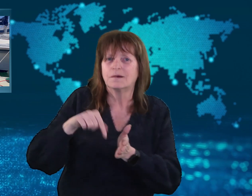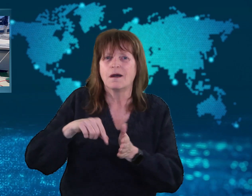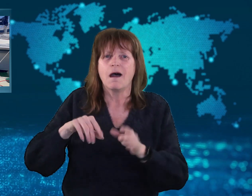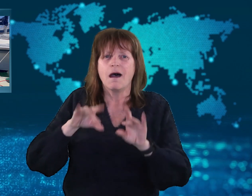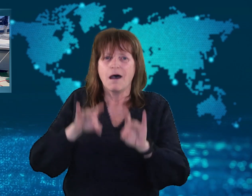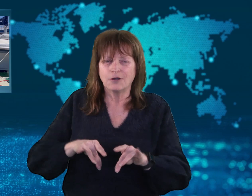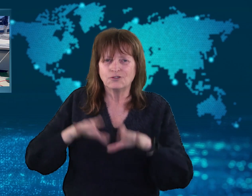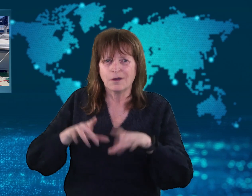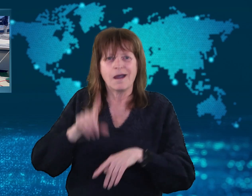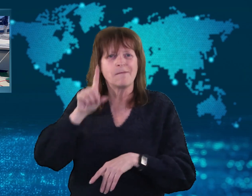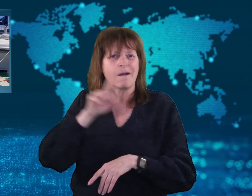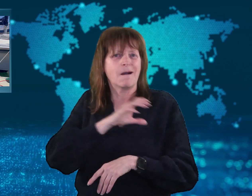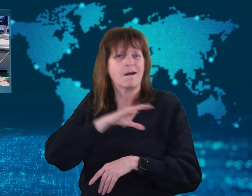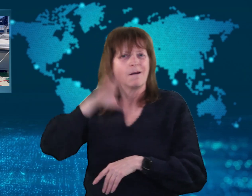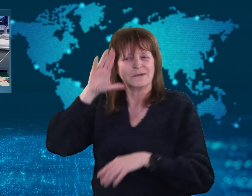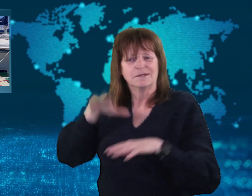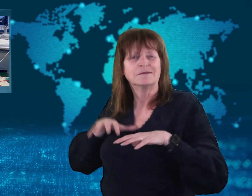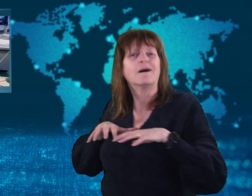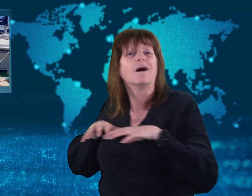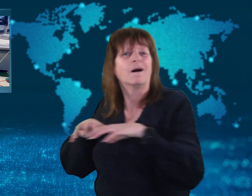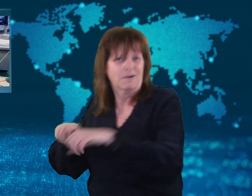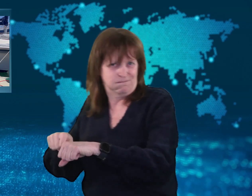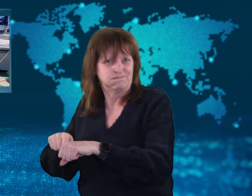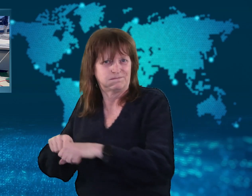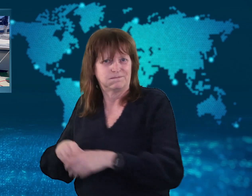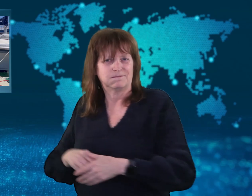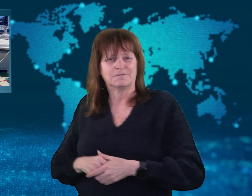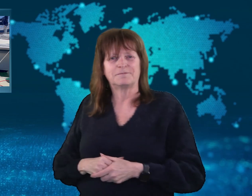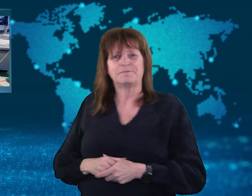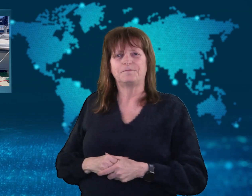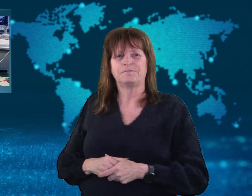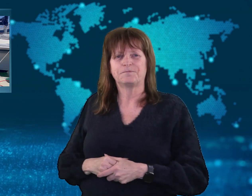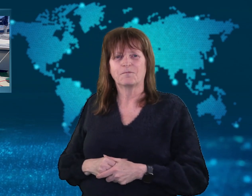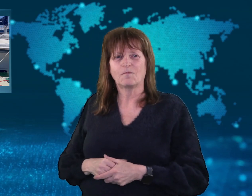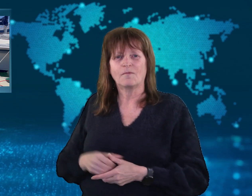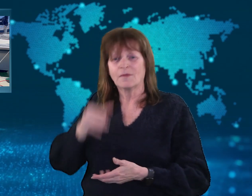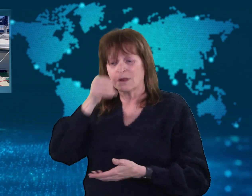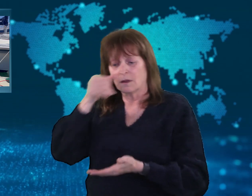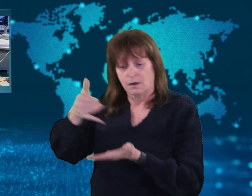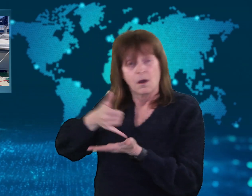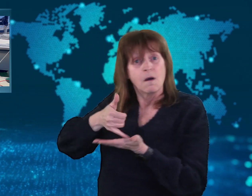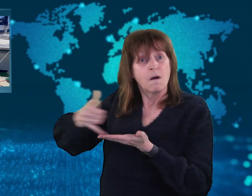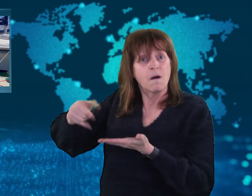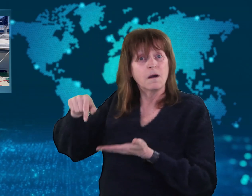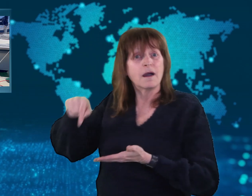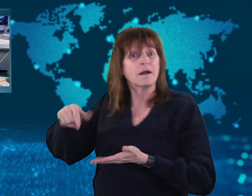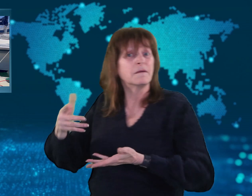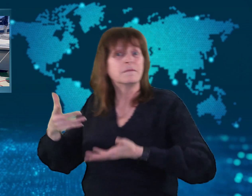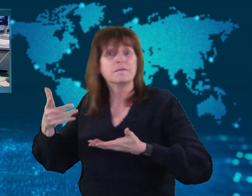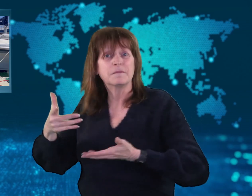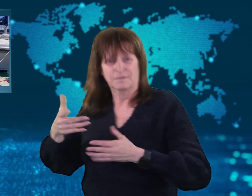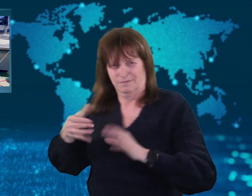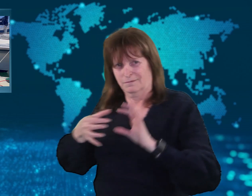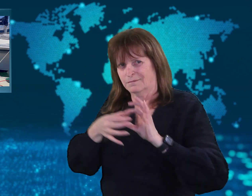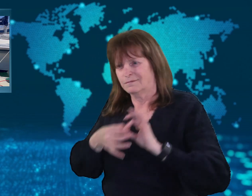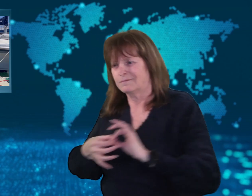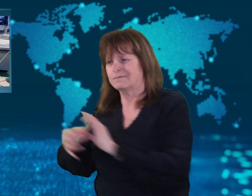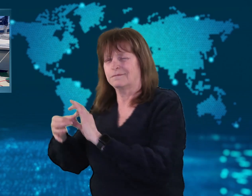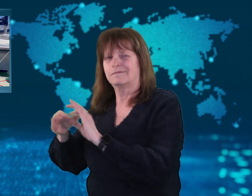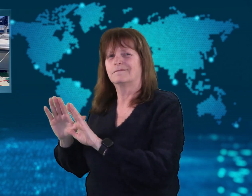The vessel was headed for Australia when it was taken by authorities.